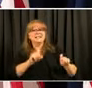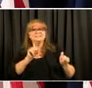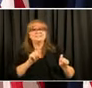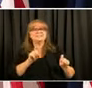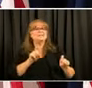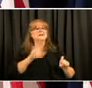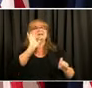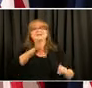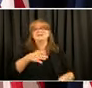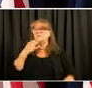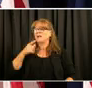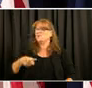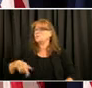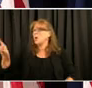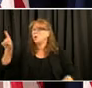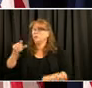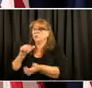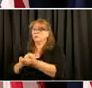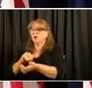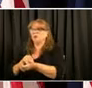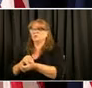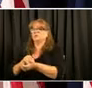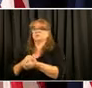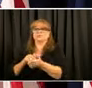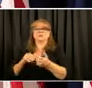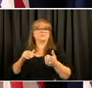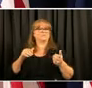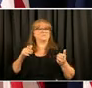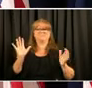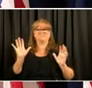no need for them to get tested go see your doctor if you're not feeling well let a professional